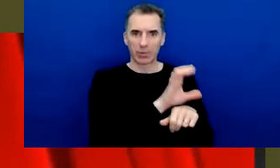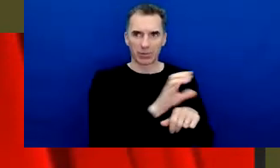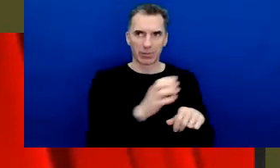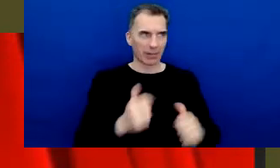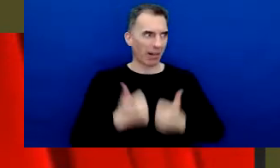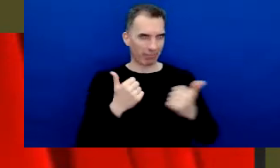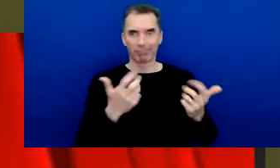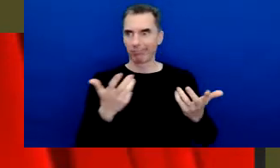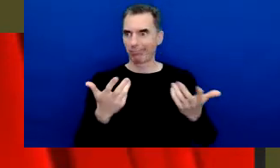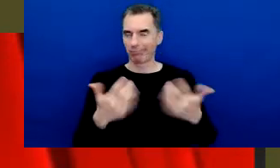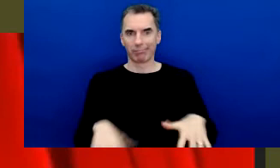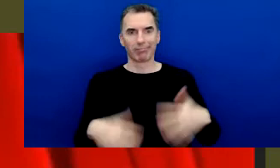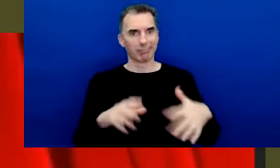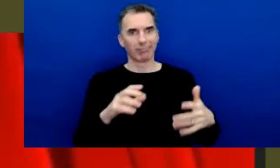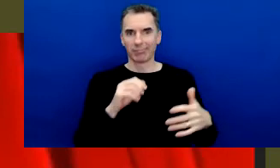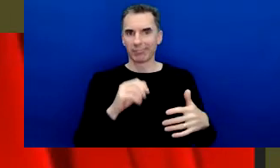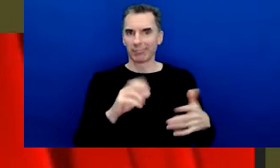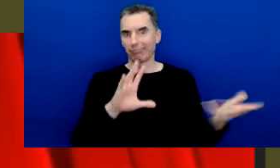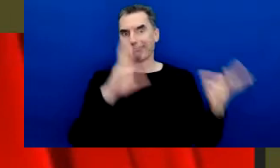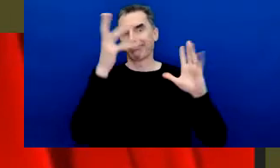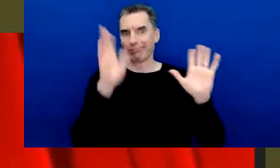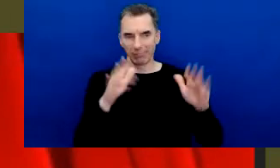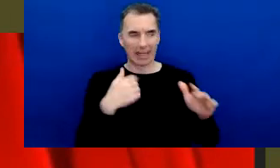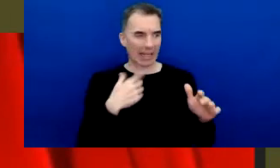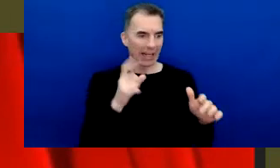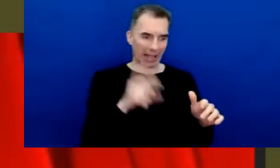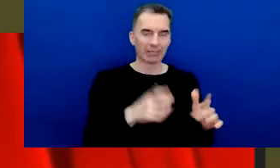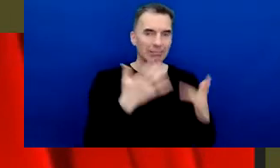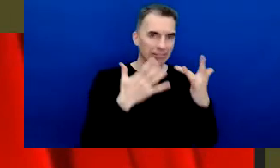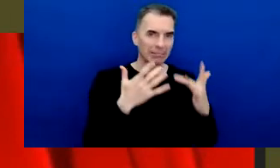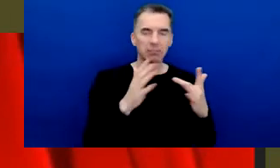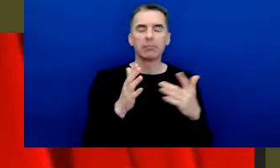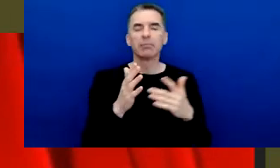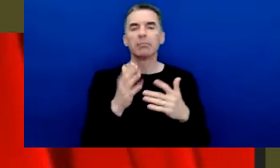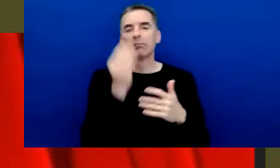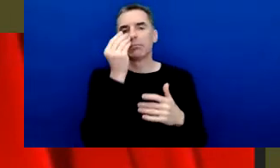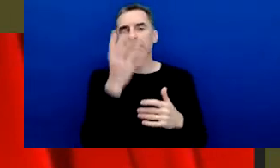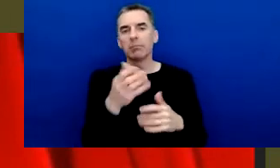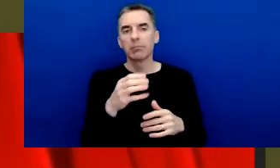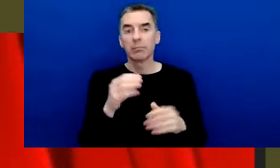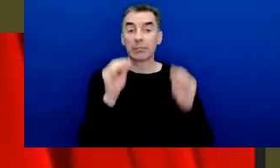But instructional deans see drama.